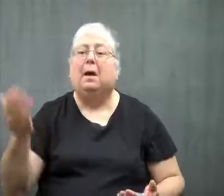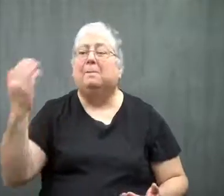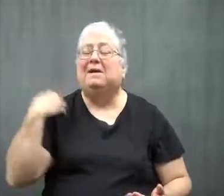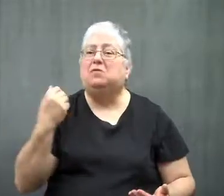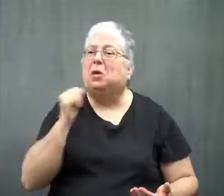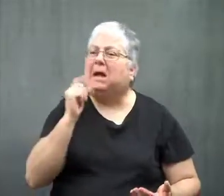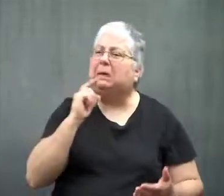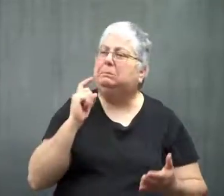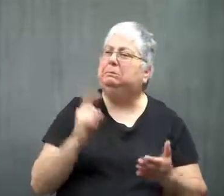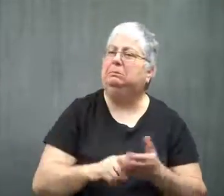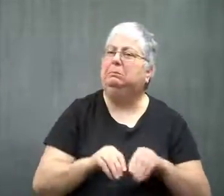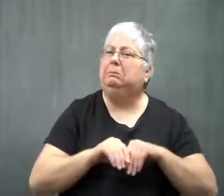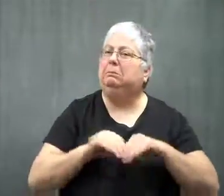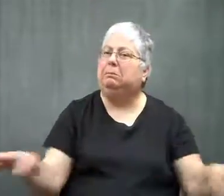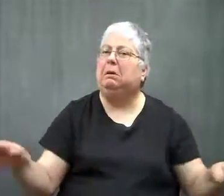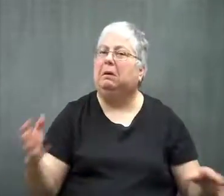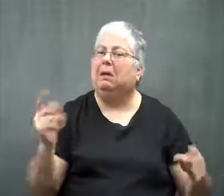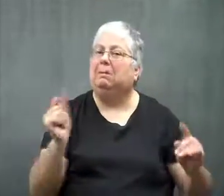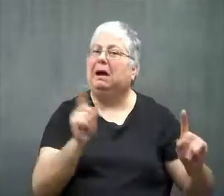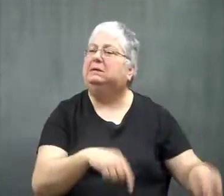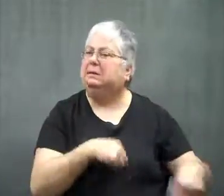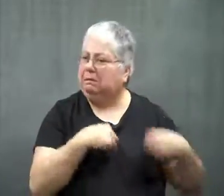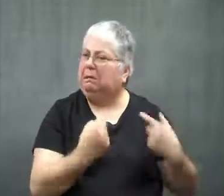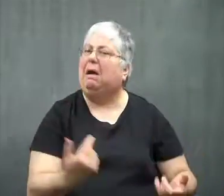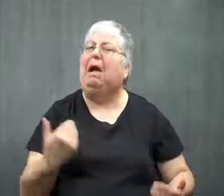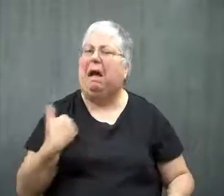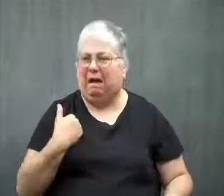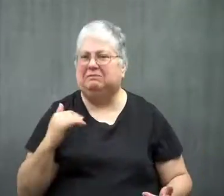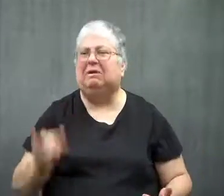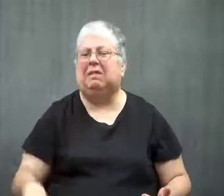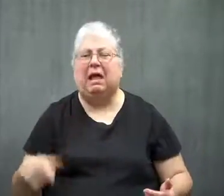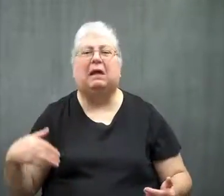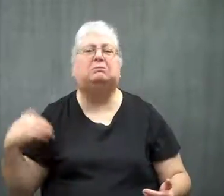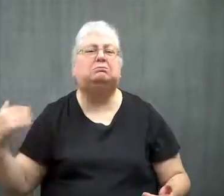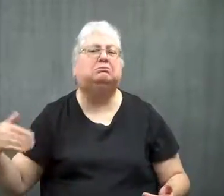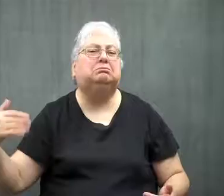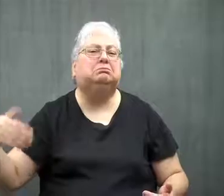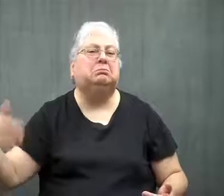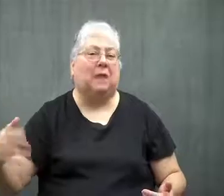It hasn't been noticed before, but it's been around.